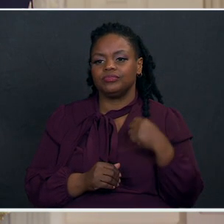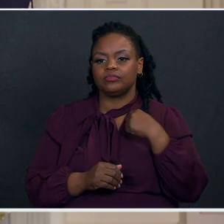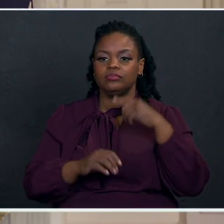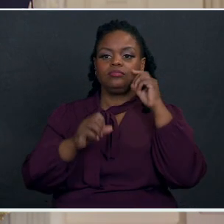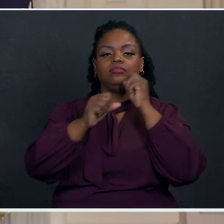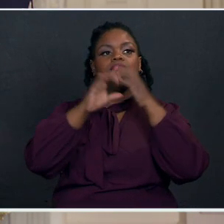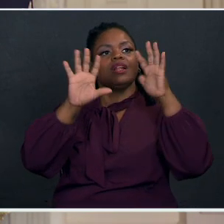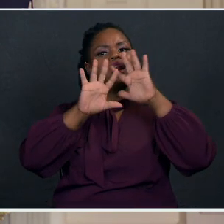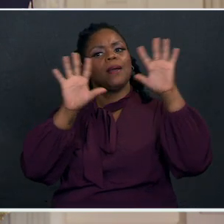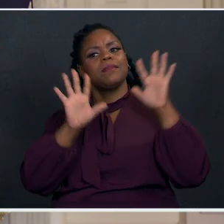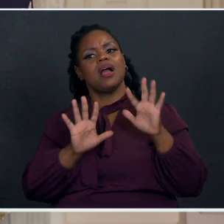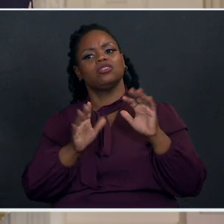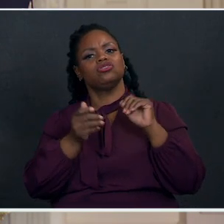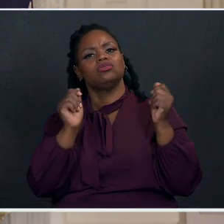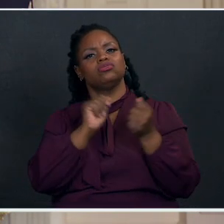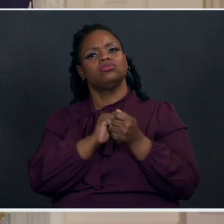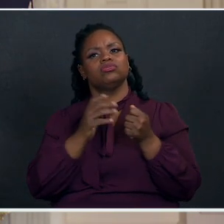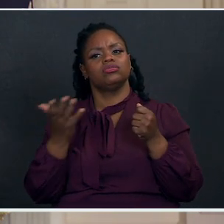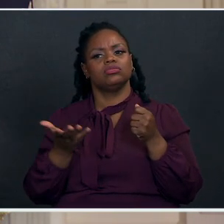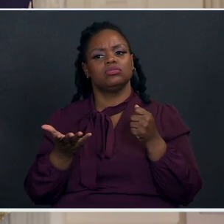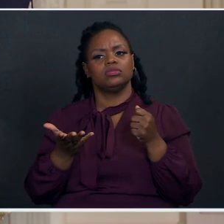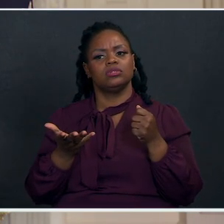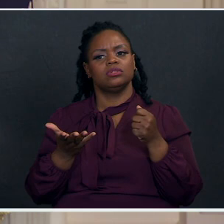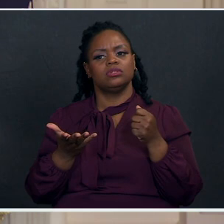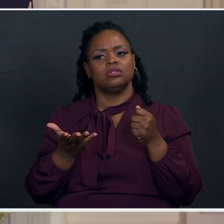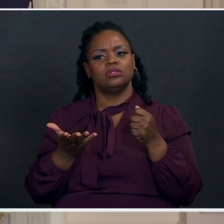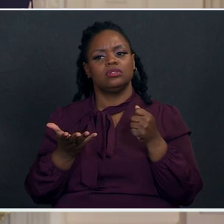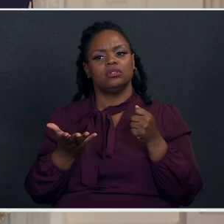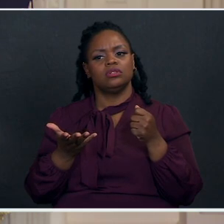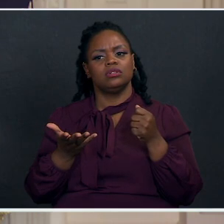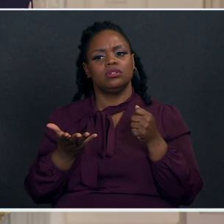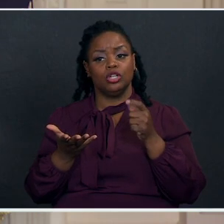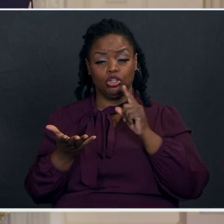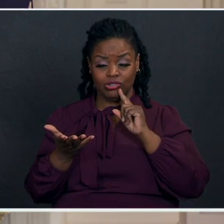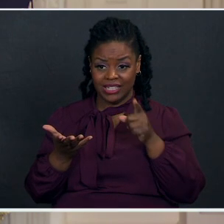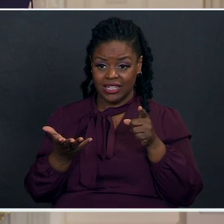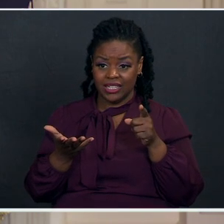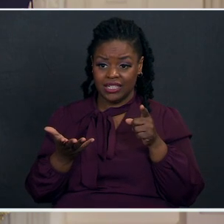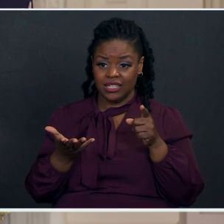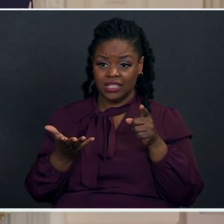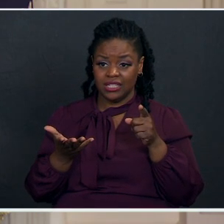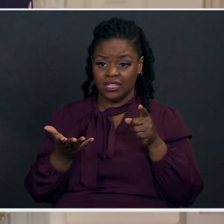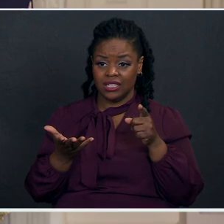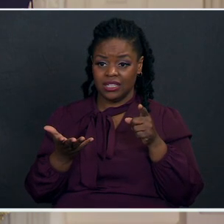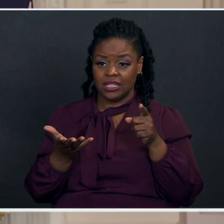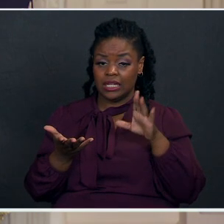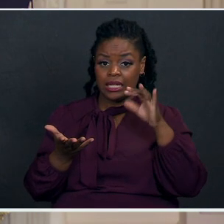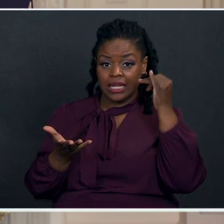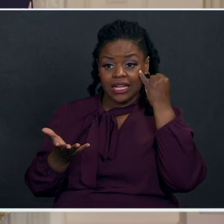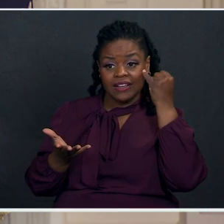this is a case where conscious and convenience cross paths, where dealing with this existential threat to the planet